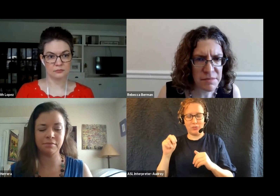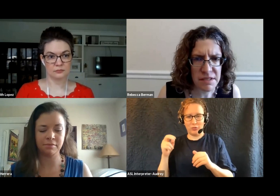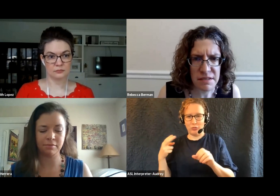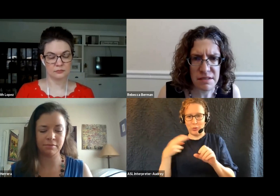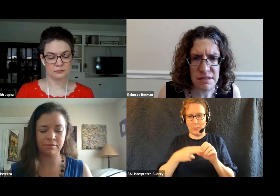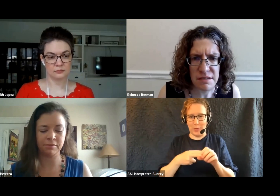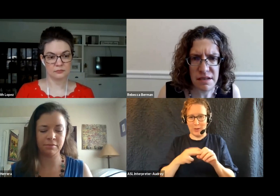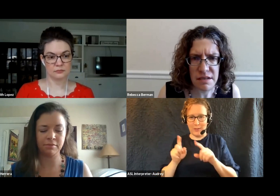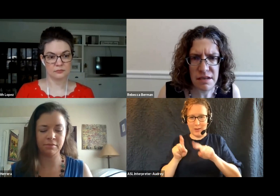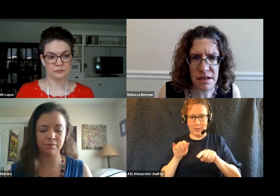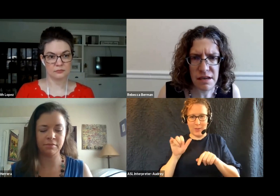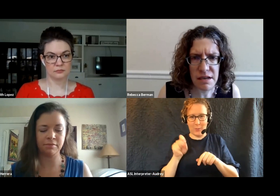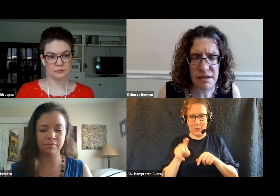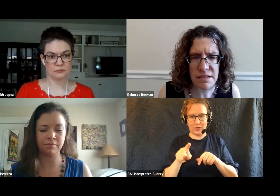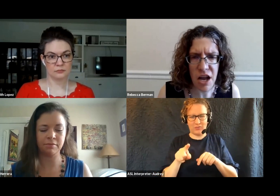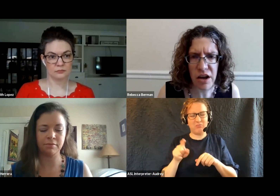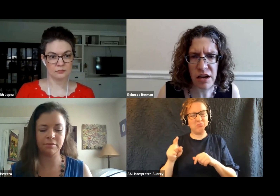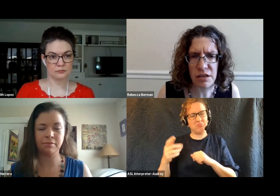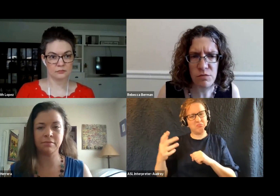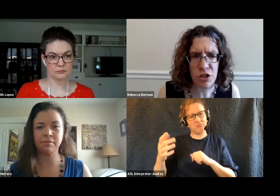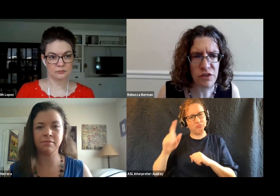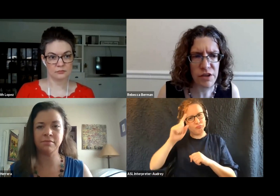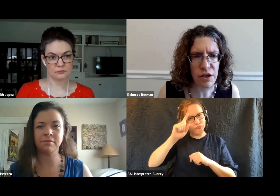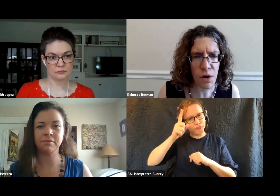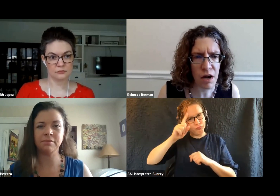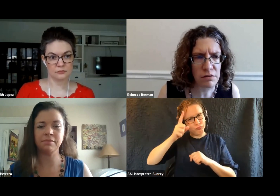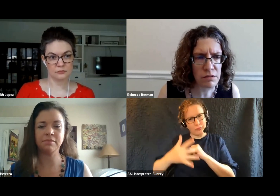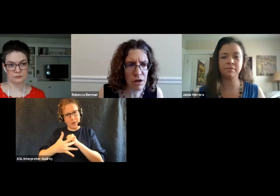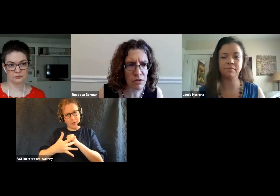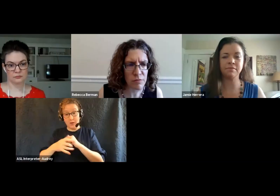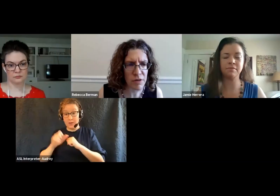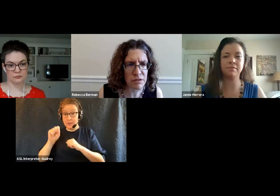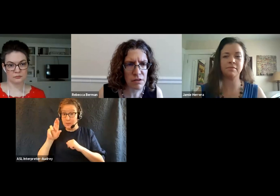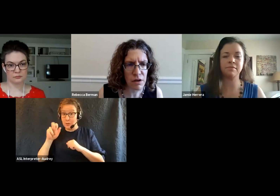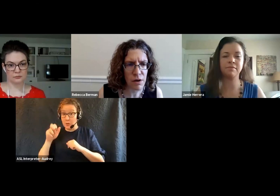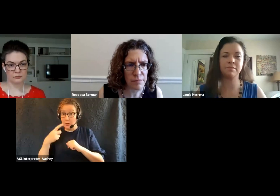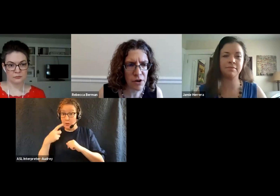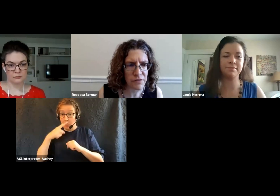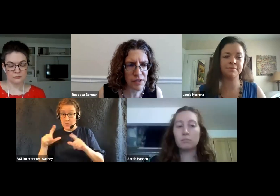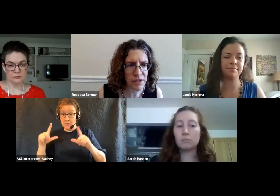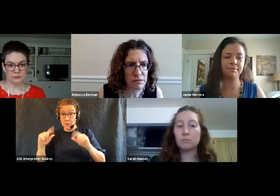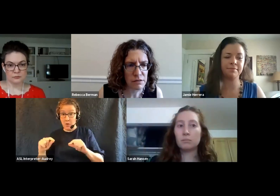Sarah, can you turn your video on?